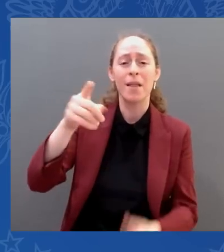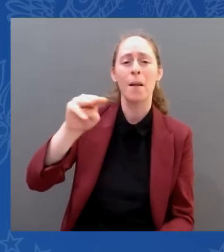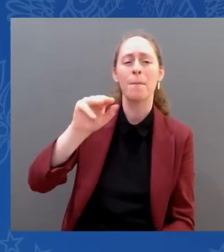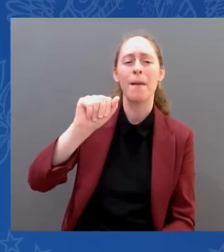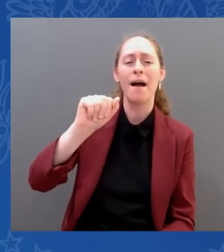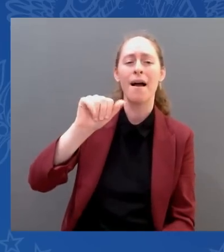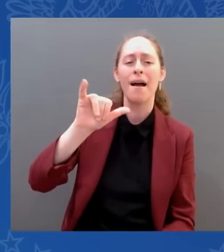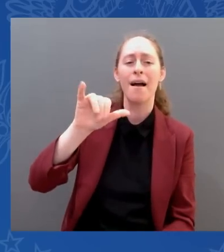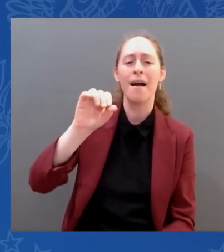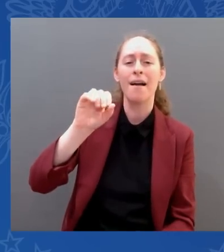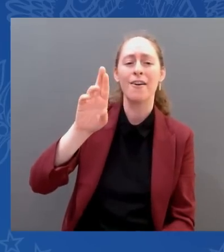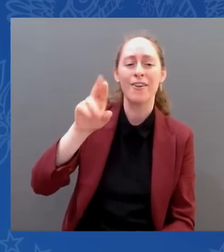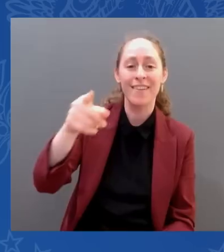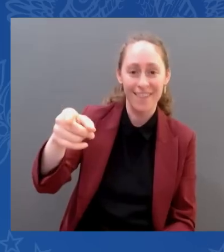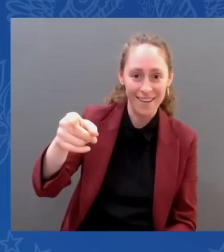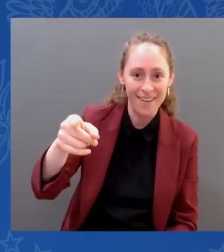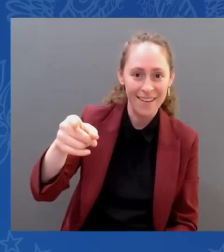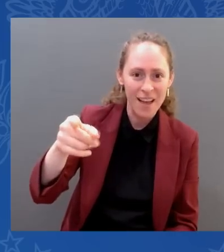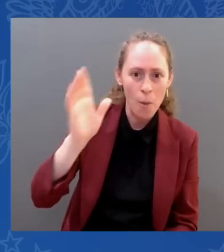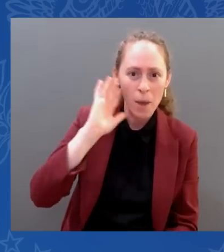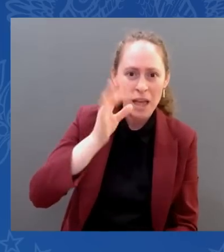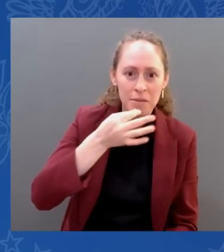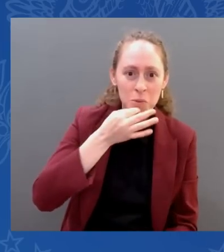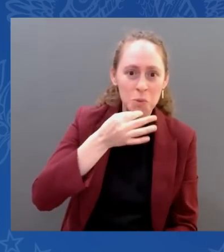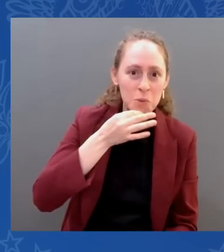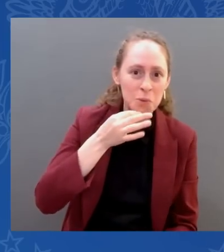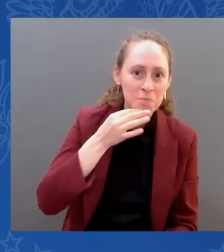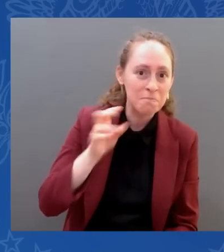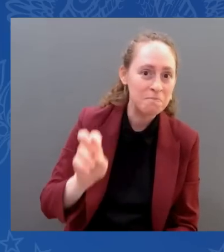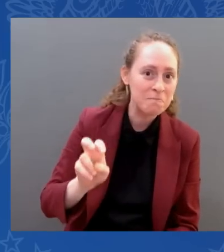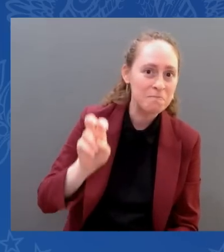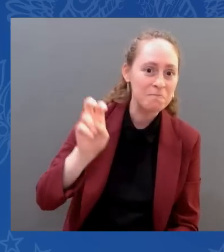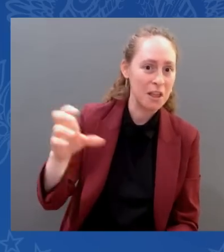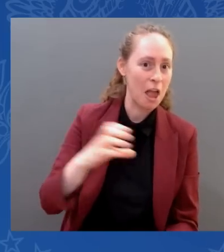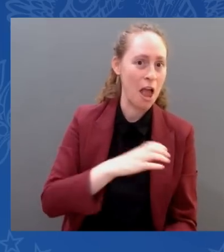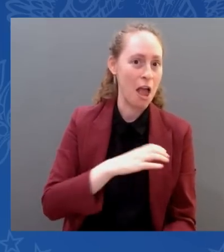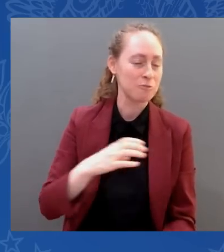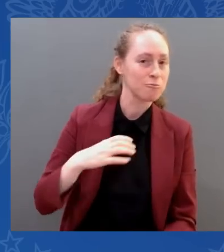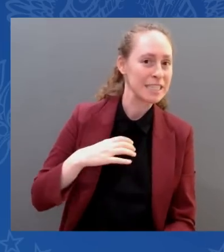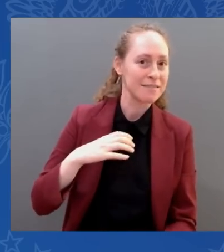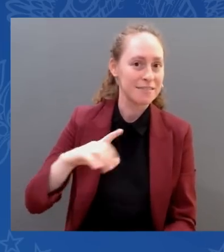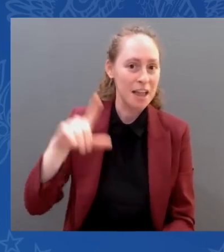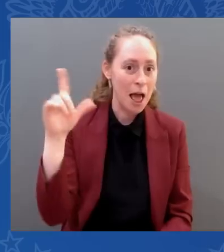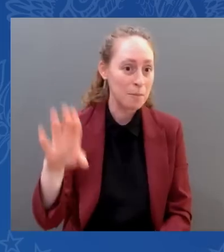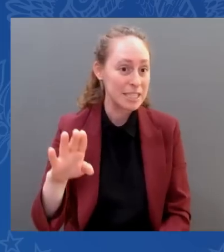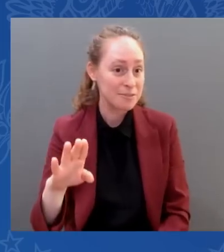the way it looks like. You guys did a heck of a job when I came out here